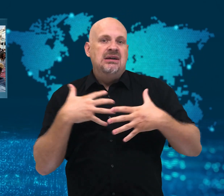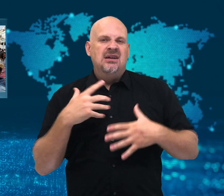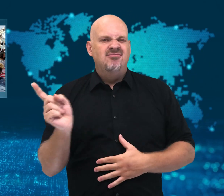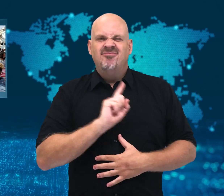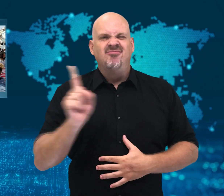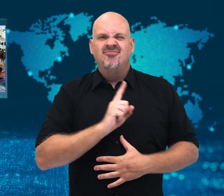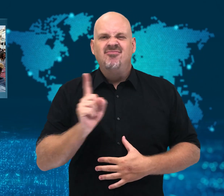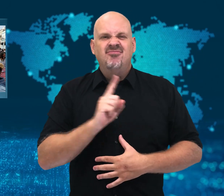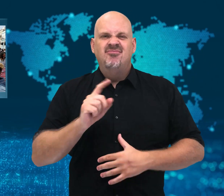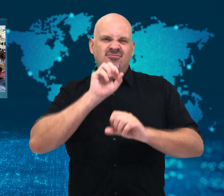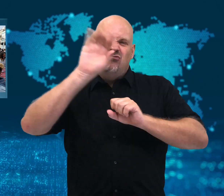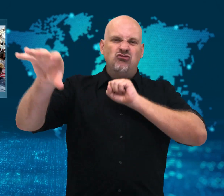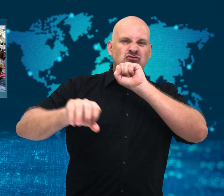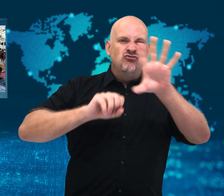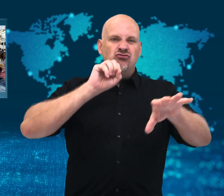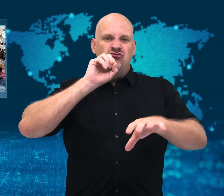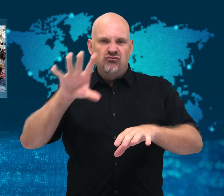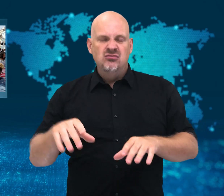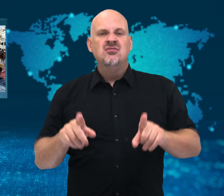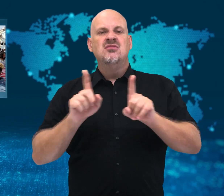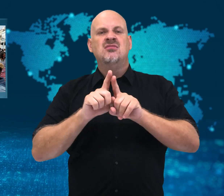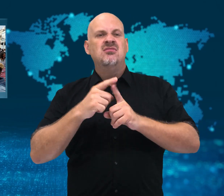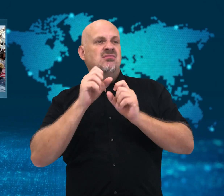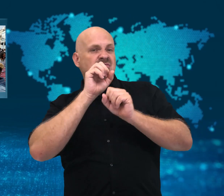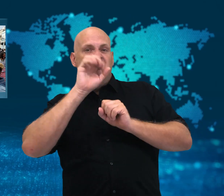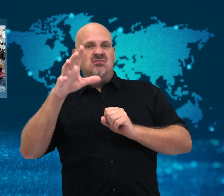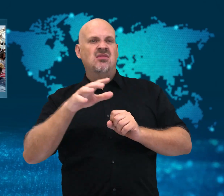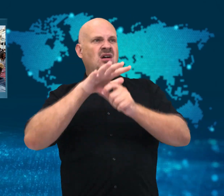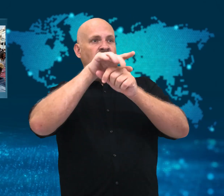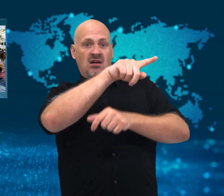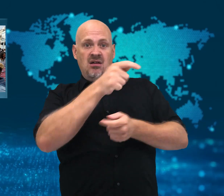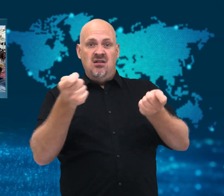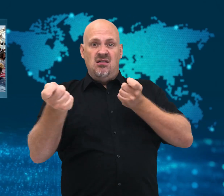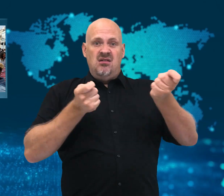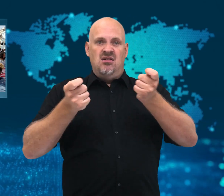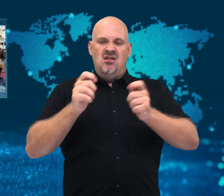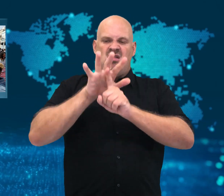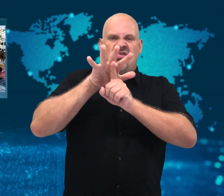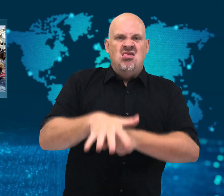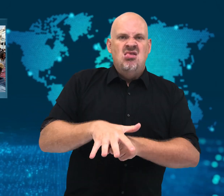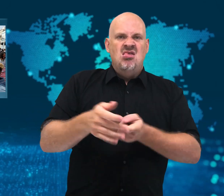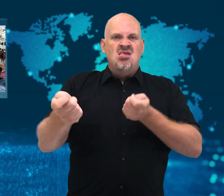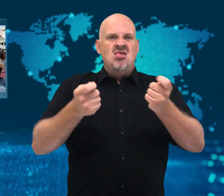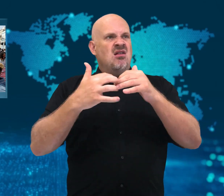as they marched in cities across the country.